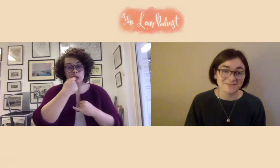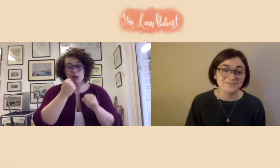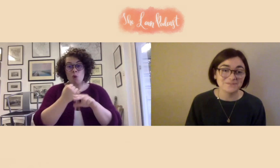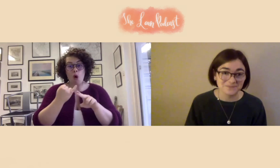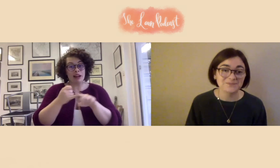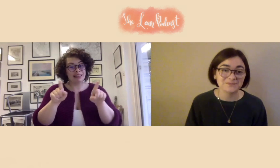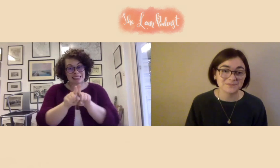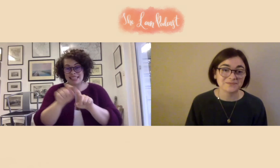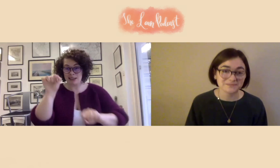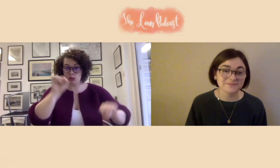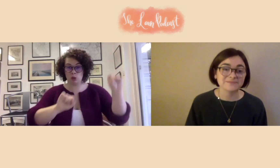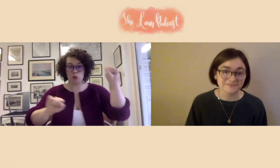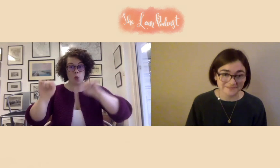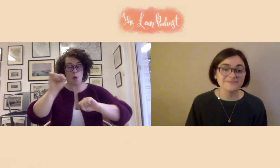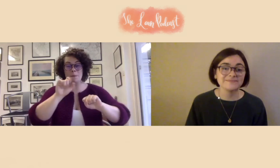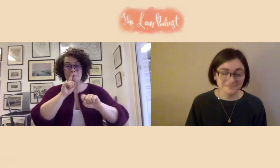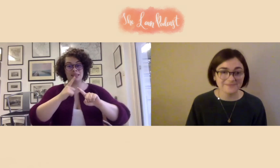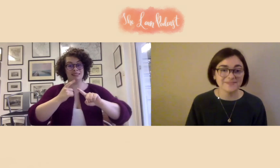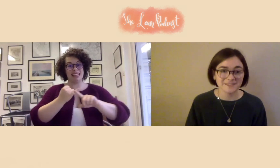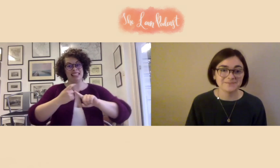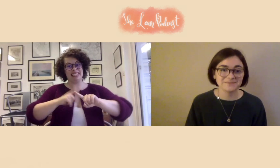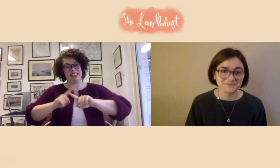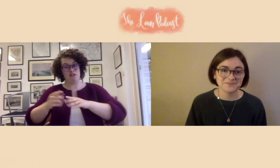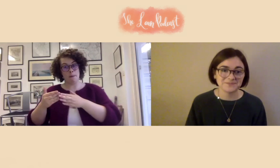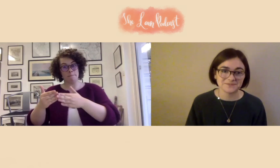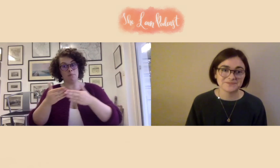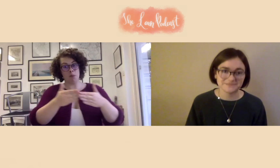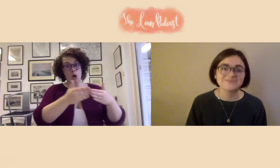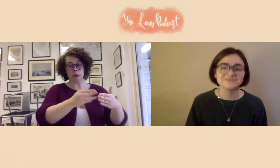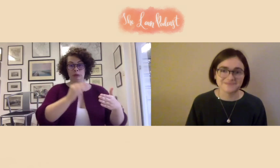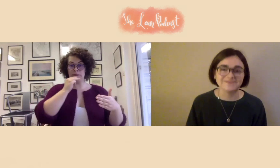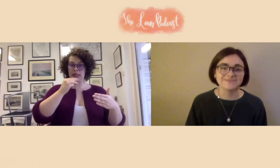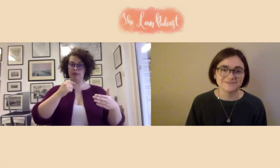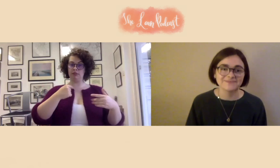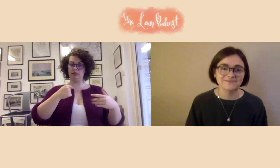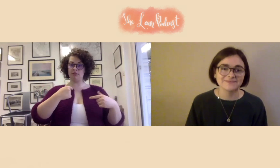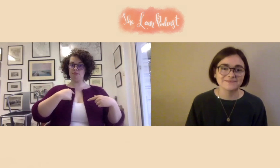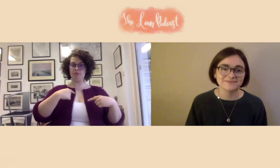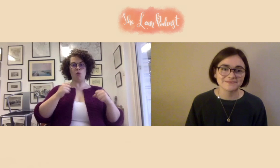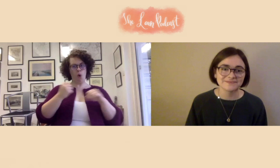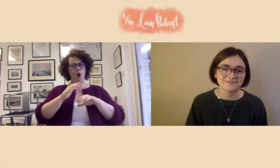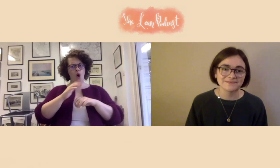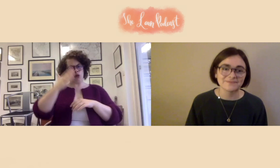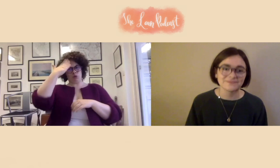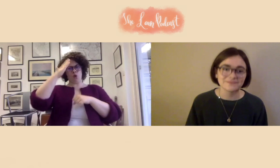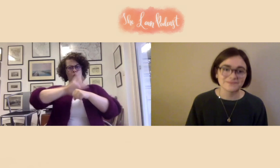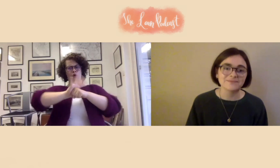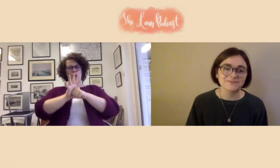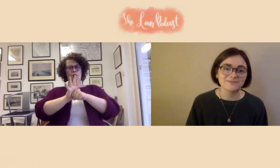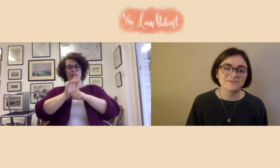Like you said, it's, you know, the same storm, but everyone's in a different boat. So we all know COVID is out there,